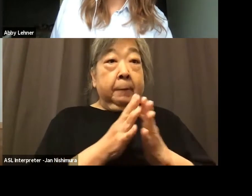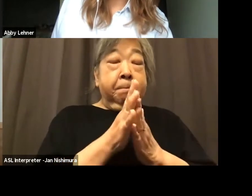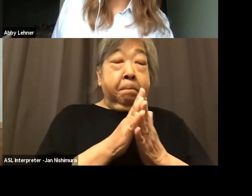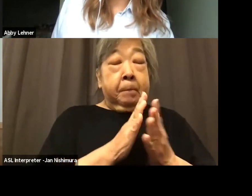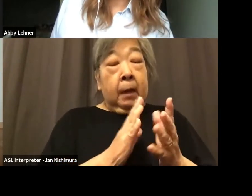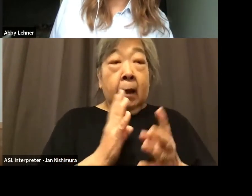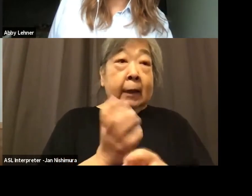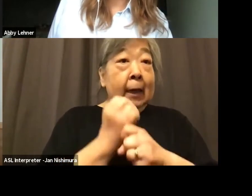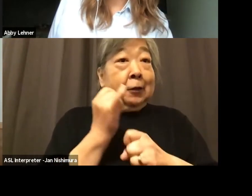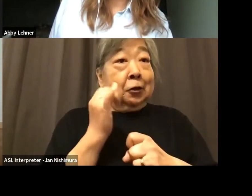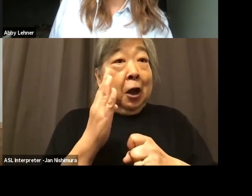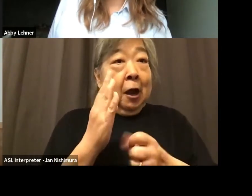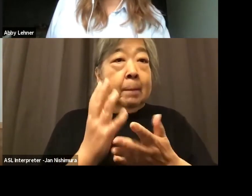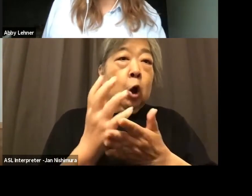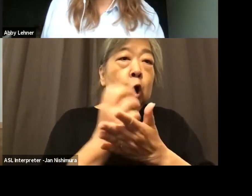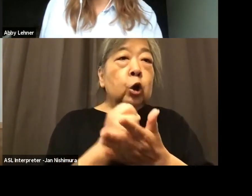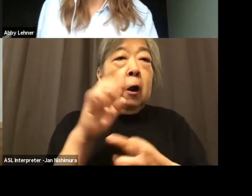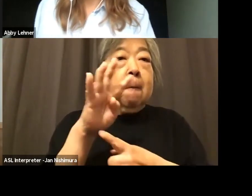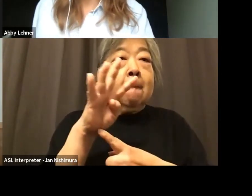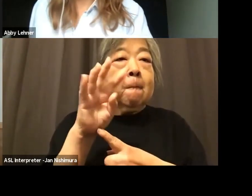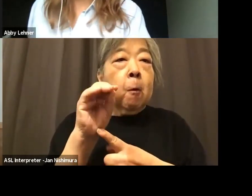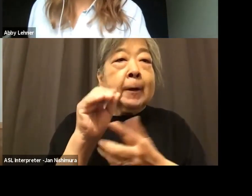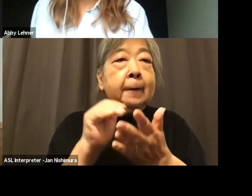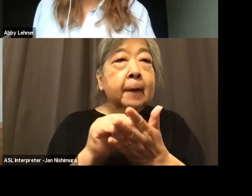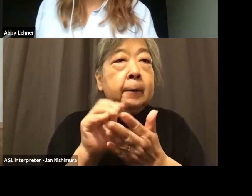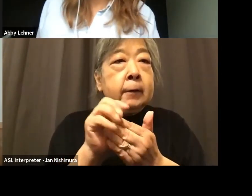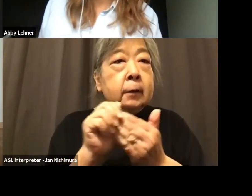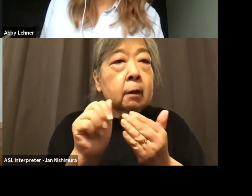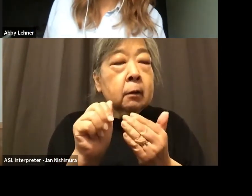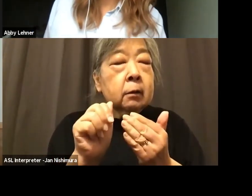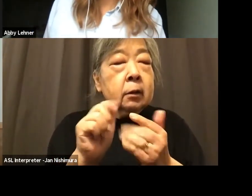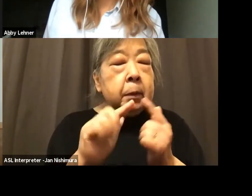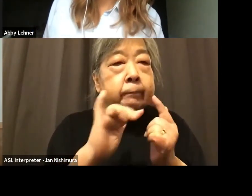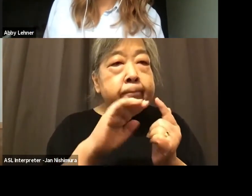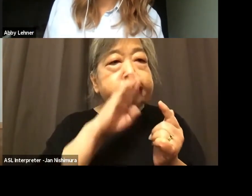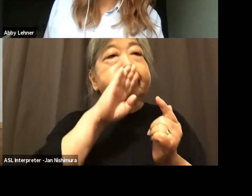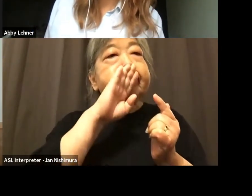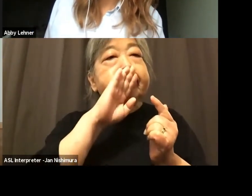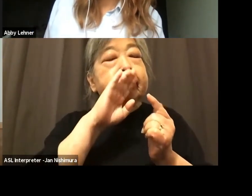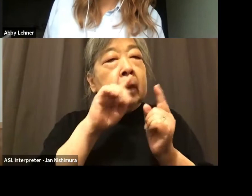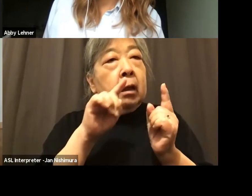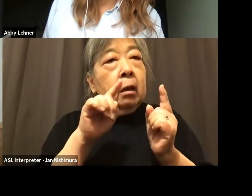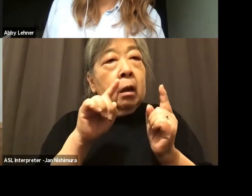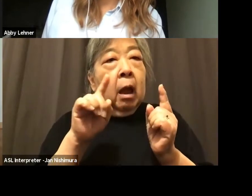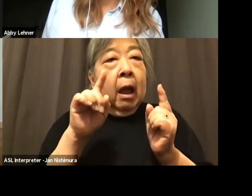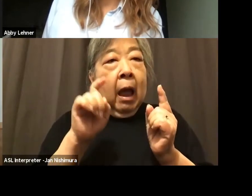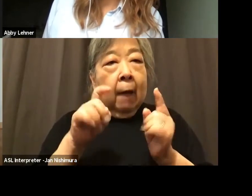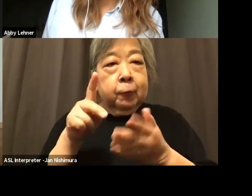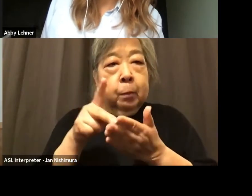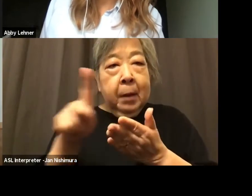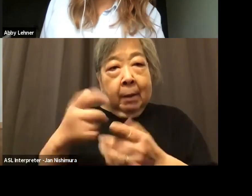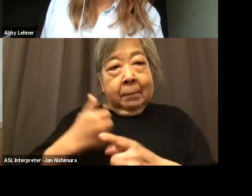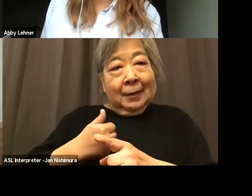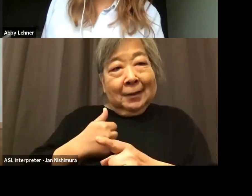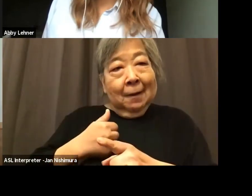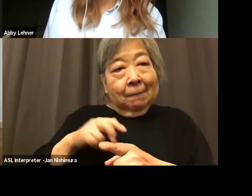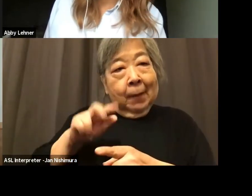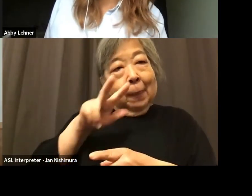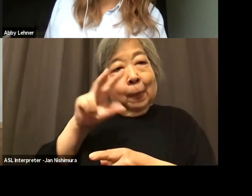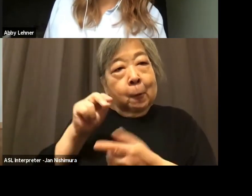year and next thing is you are saddled with $30,000 or $35,000 personal attendant costs or durable